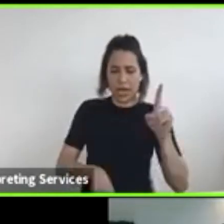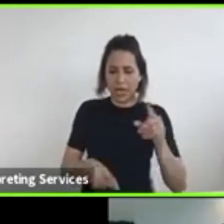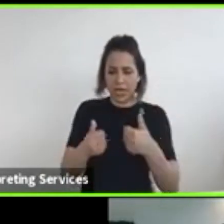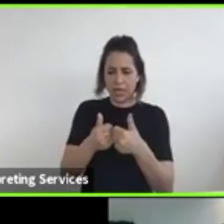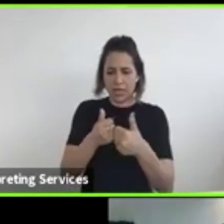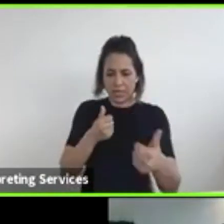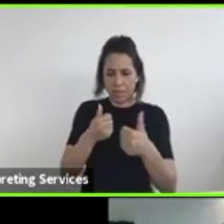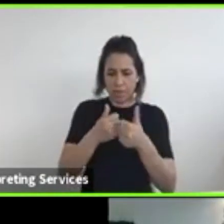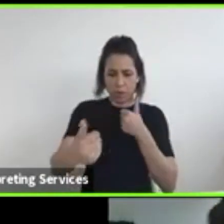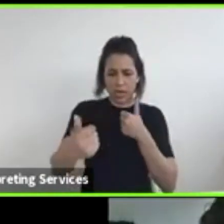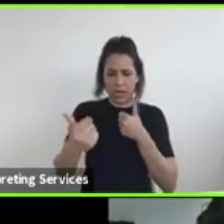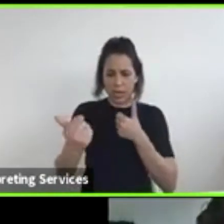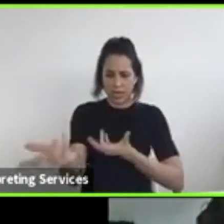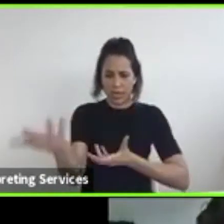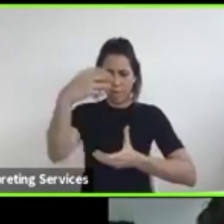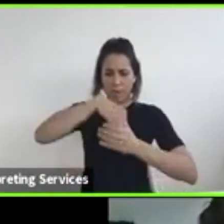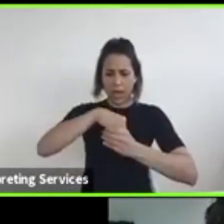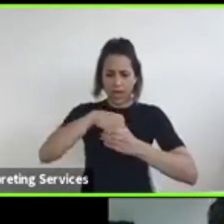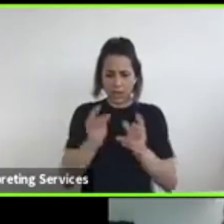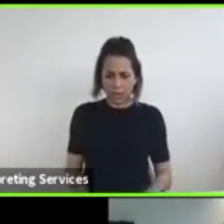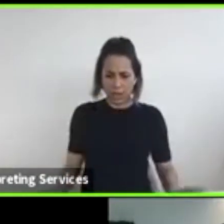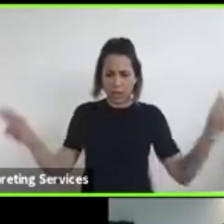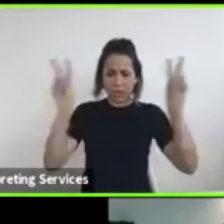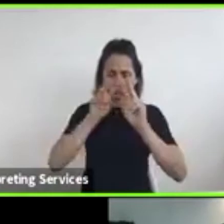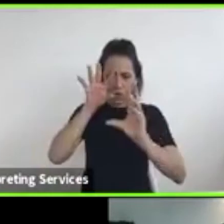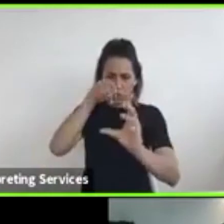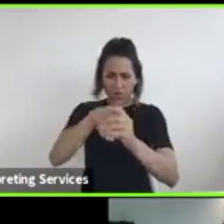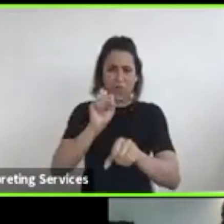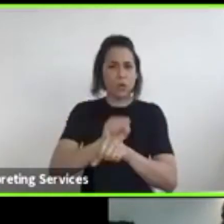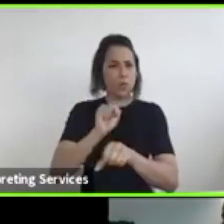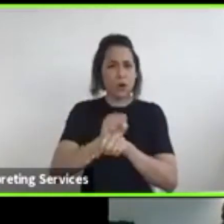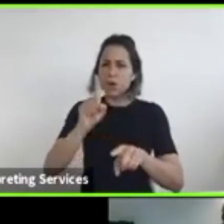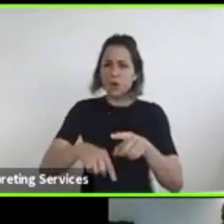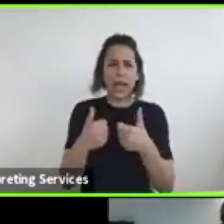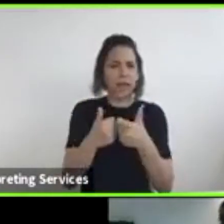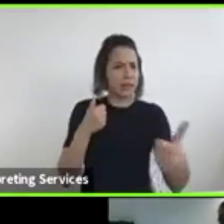OF THOSE VALUES, FROM THE WORK. IT HAS TO BE, WE'VE ALL GOT TO BE